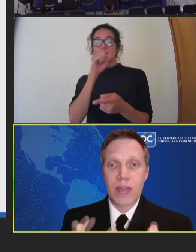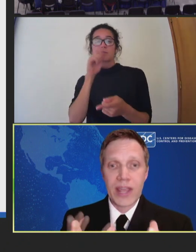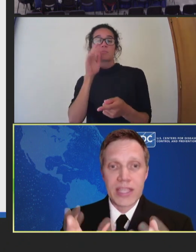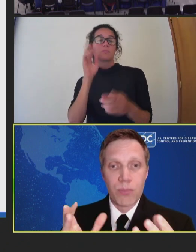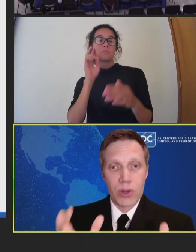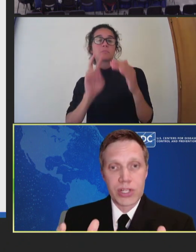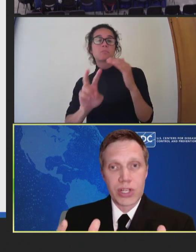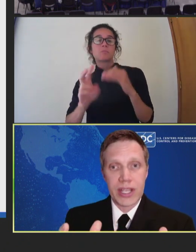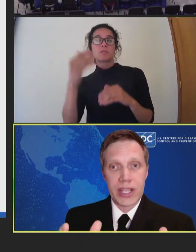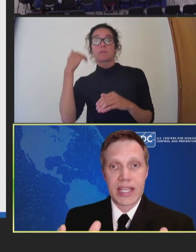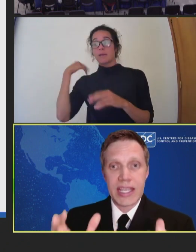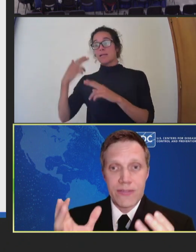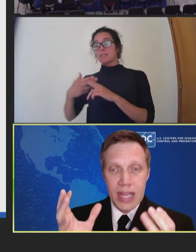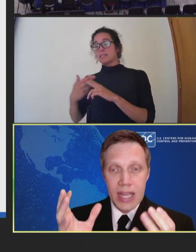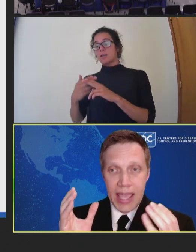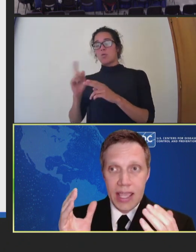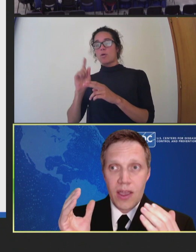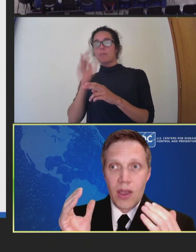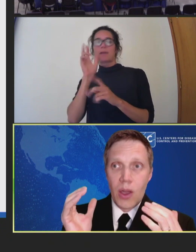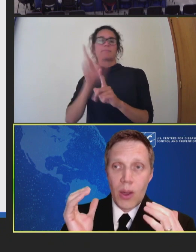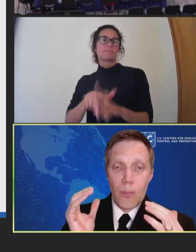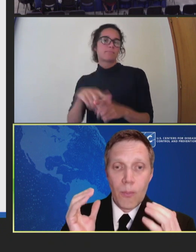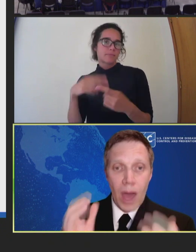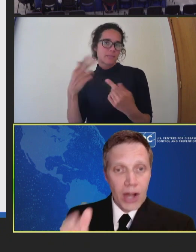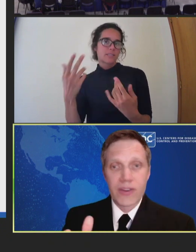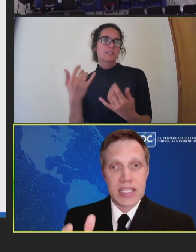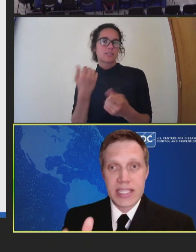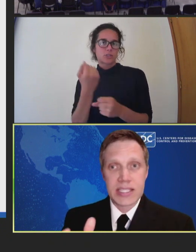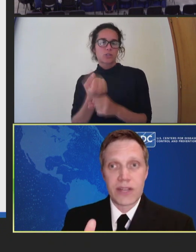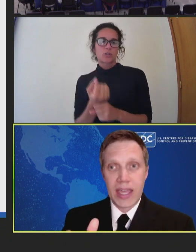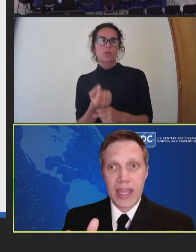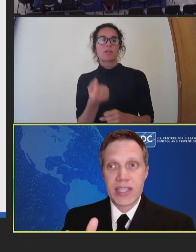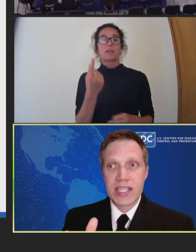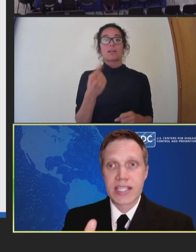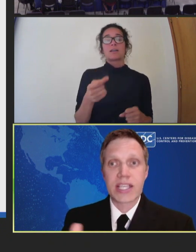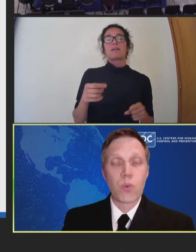think is important to note here is that even a moderate season of any of these things is